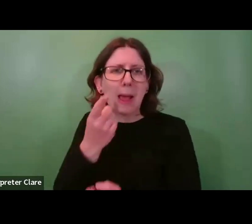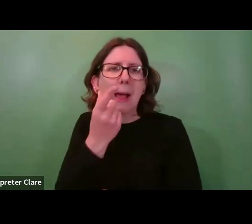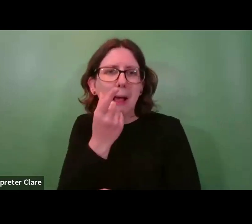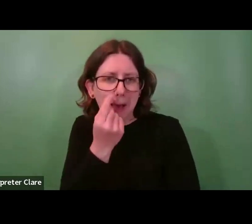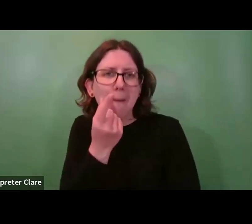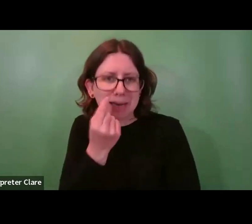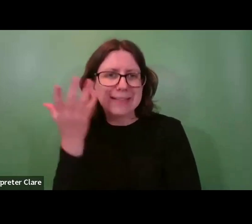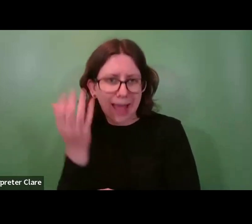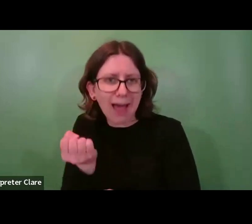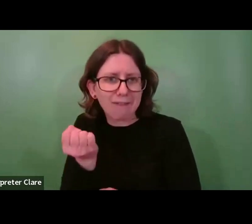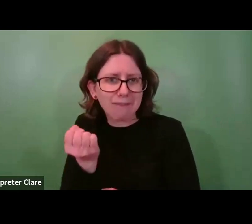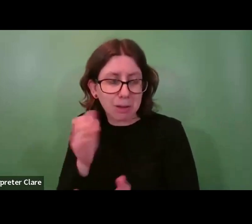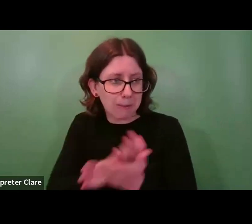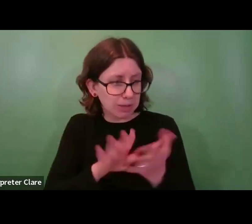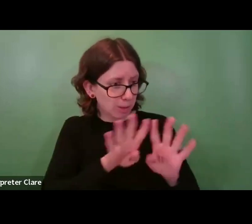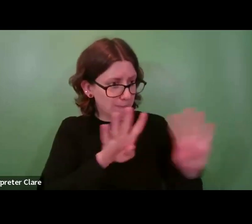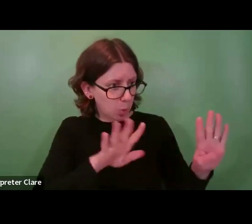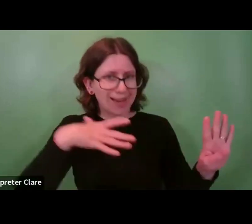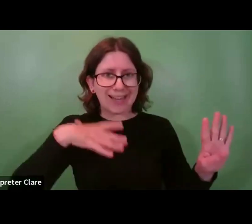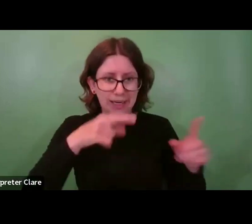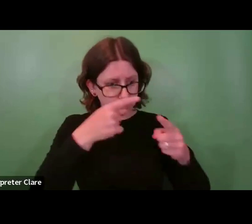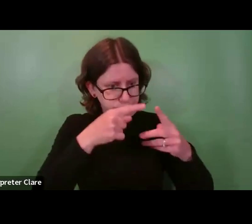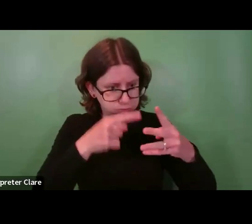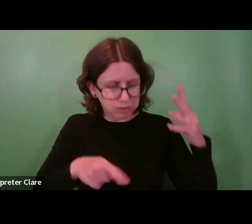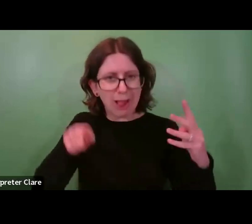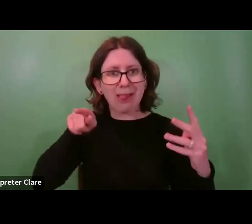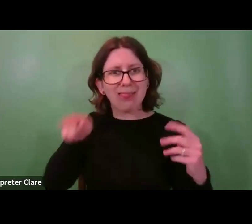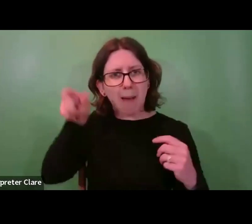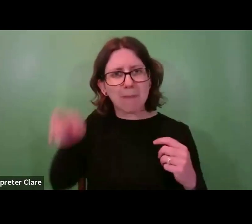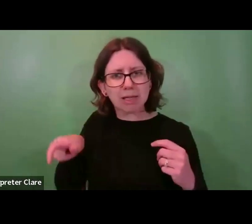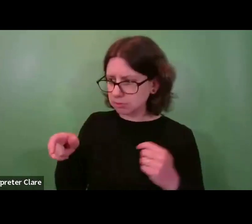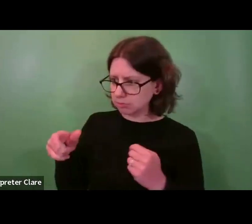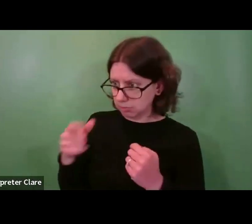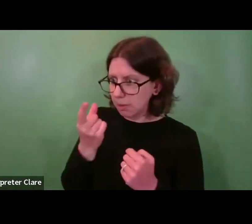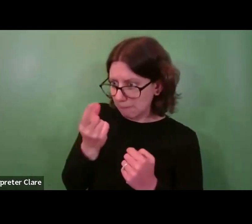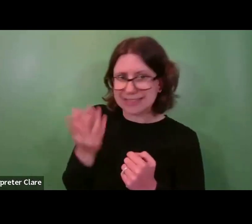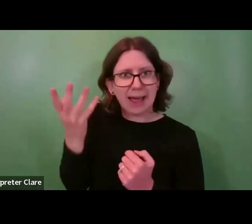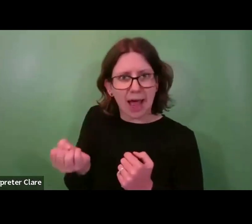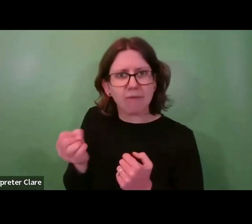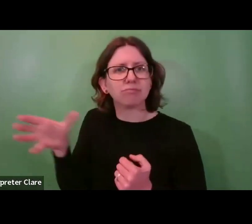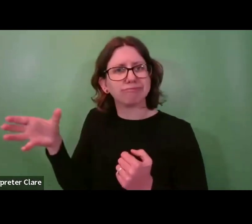of that board. So it doesn't necessarily mean that if we're looking for the chair of a board that they have